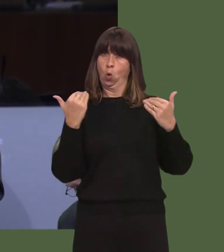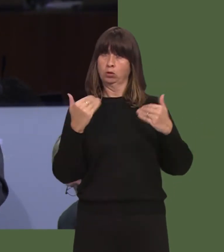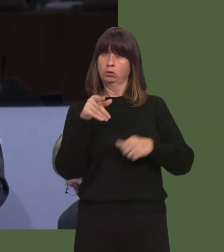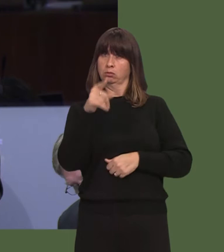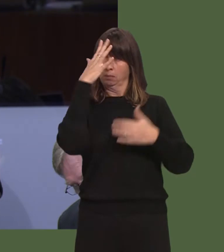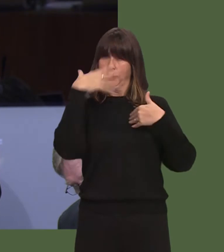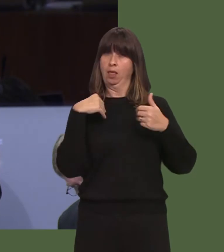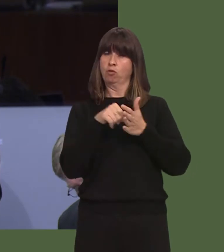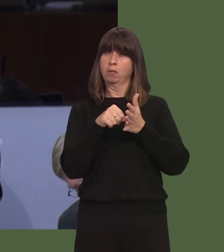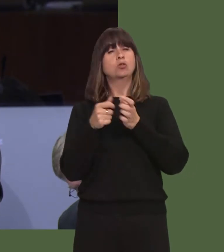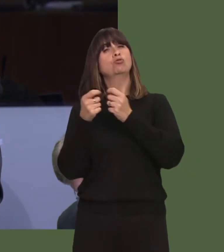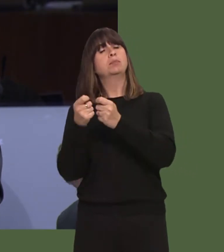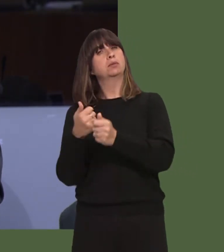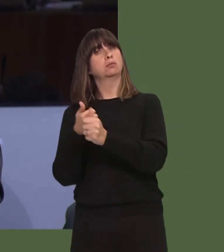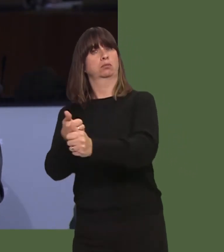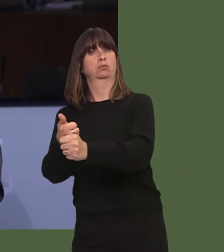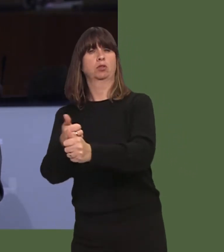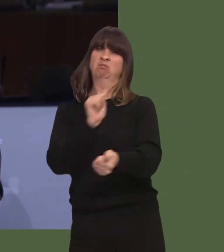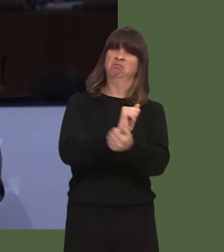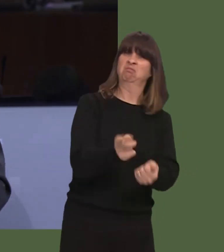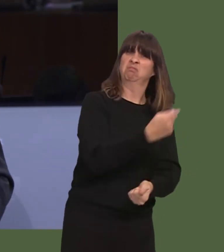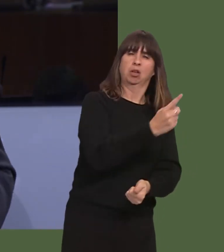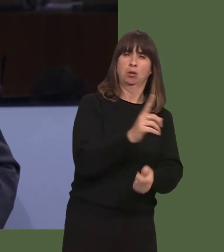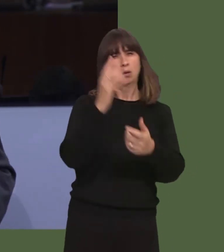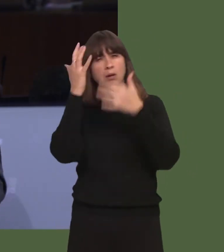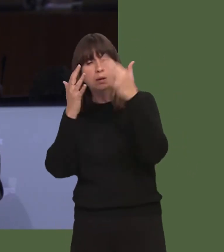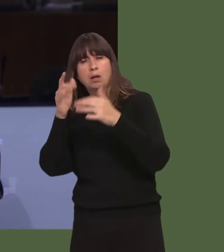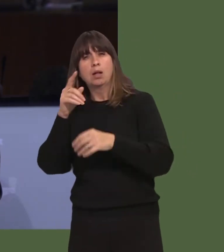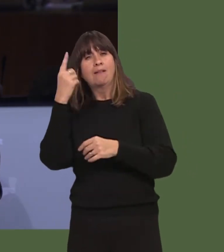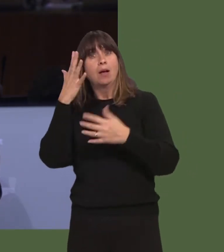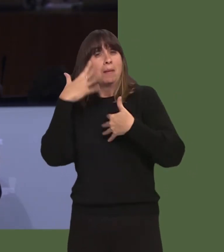A recent Ministry of Justice study found that when offenders were given a mental health